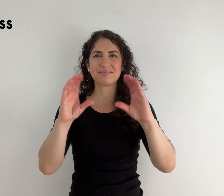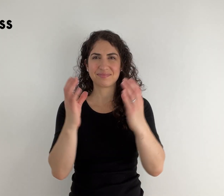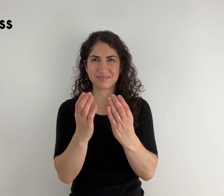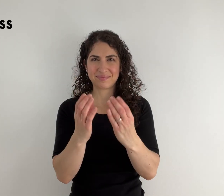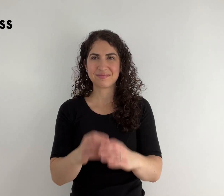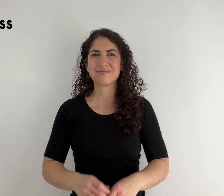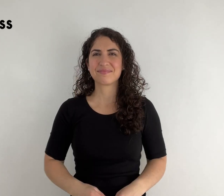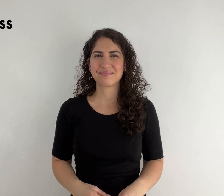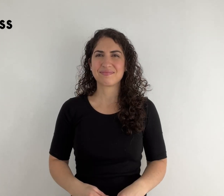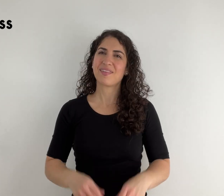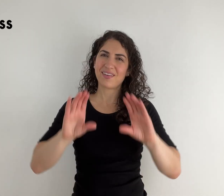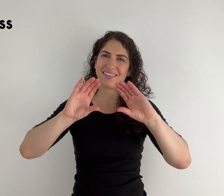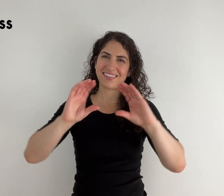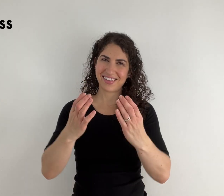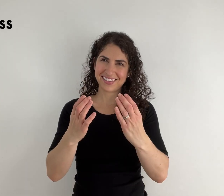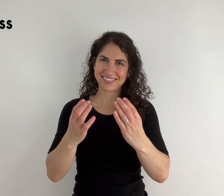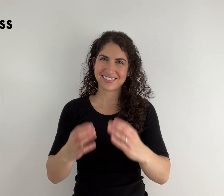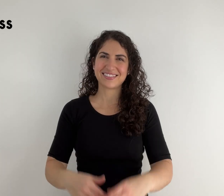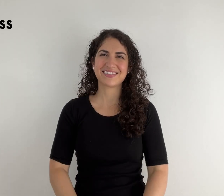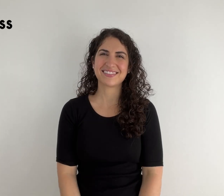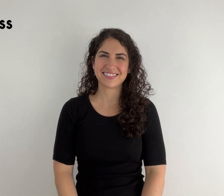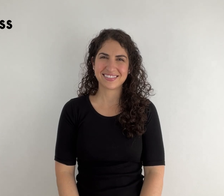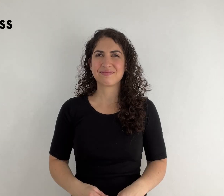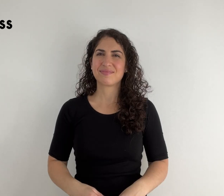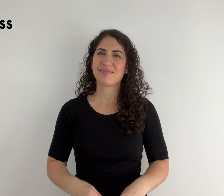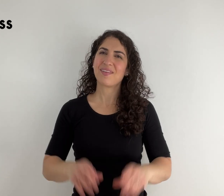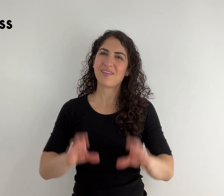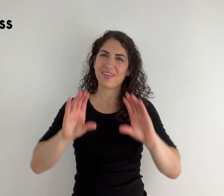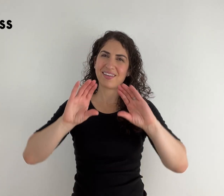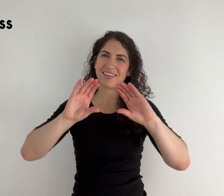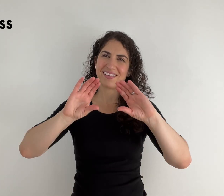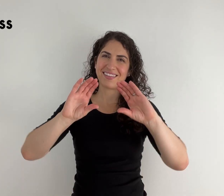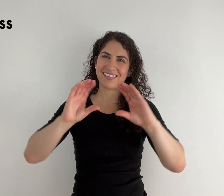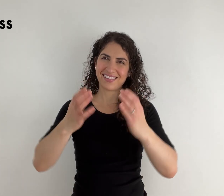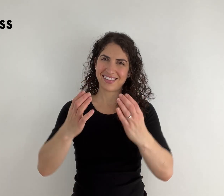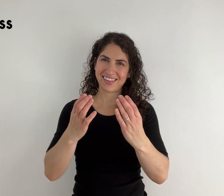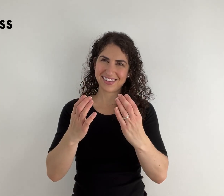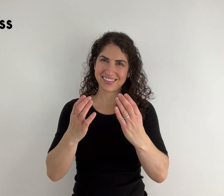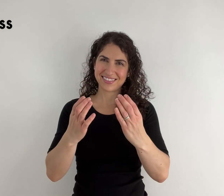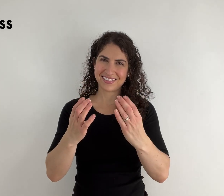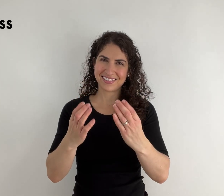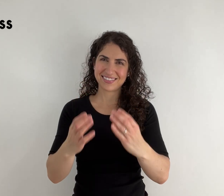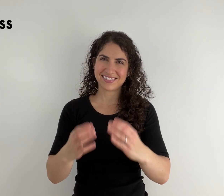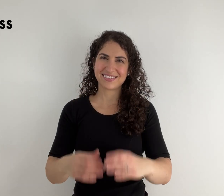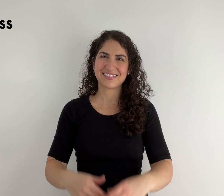CLASS. Or, simpler, like this. CLASS.